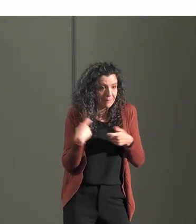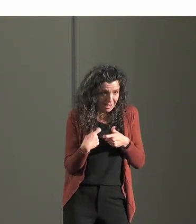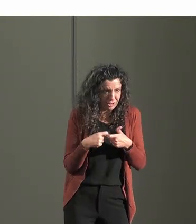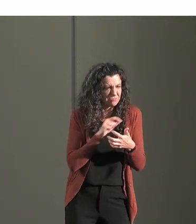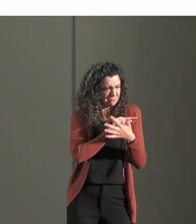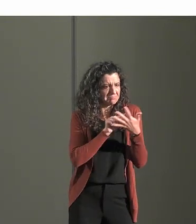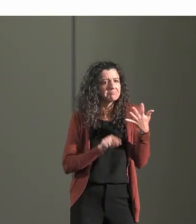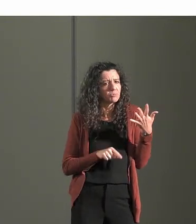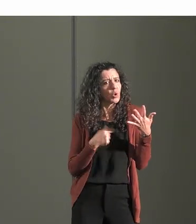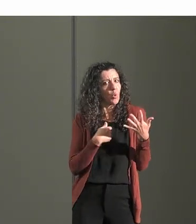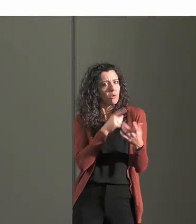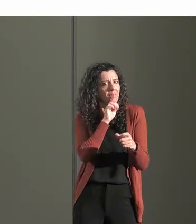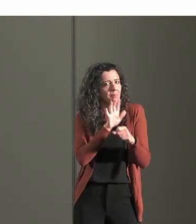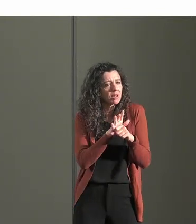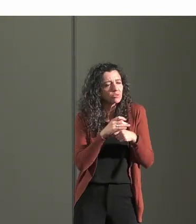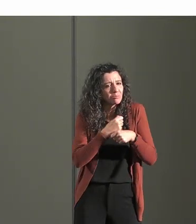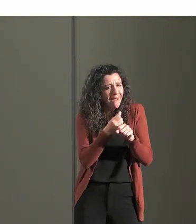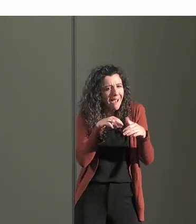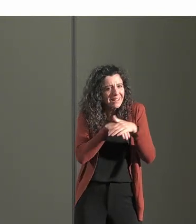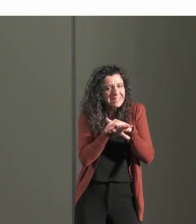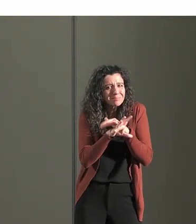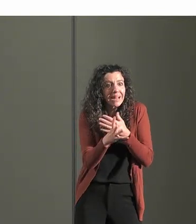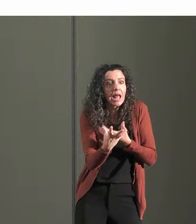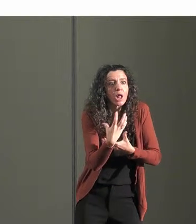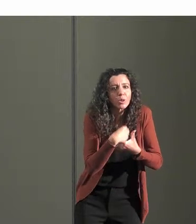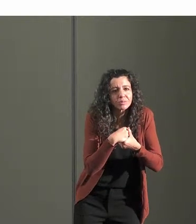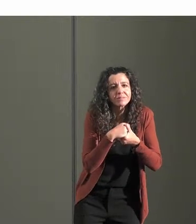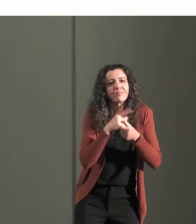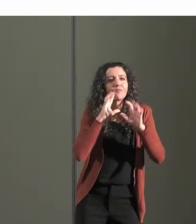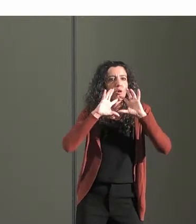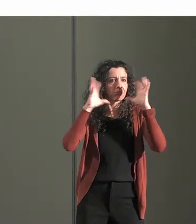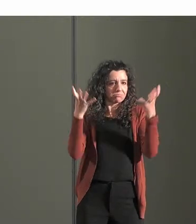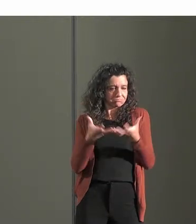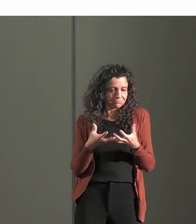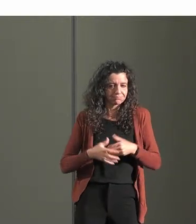hin I did Japanese and Spanish. And we are committed to make it